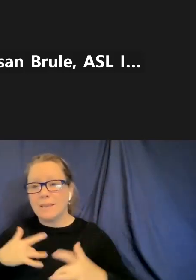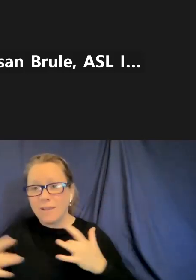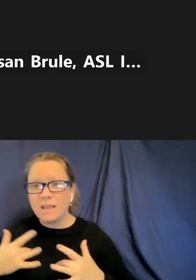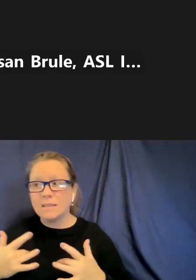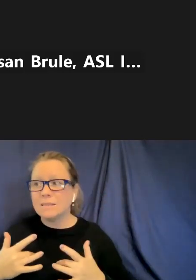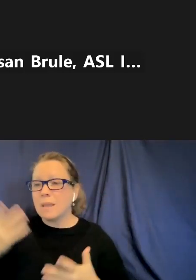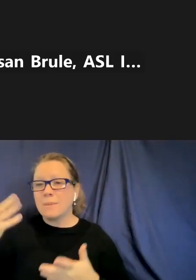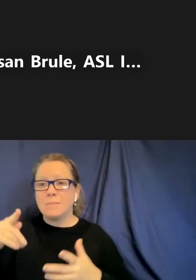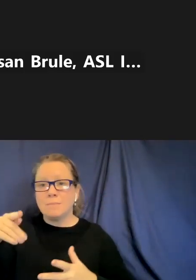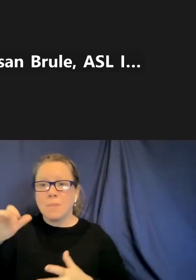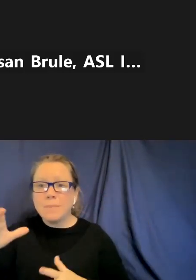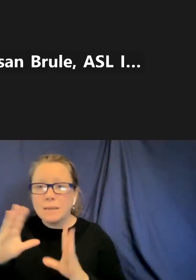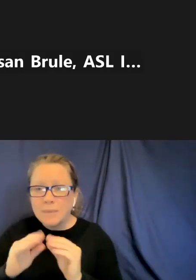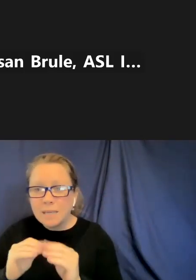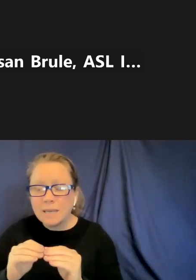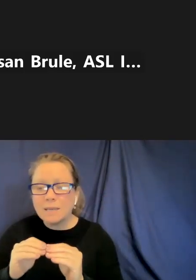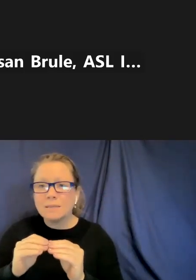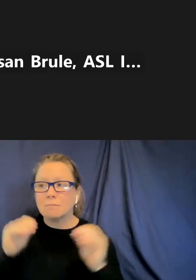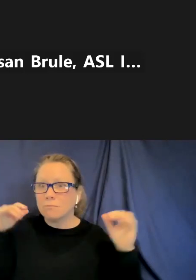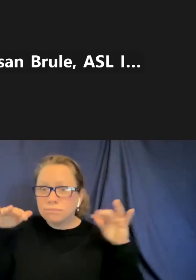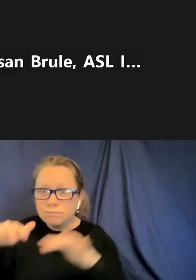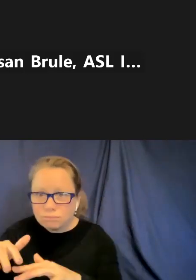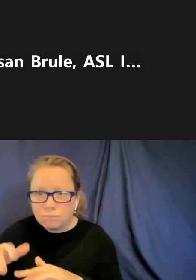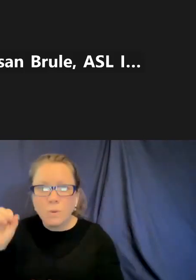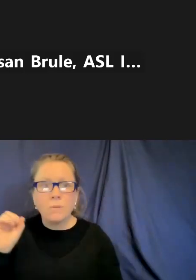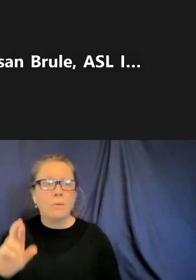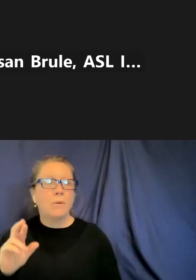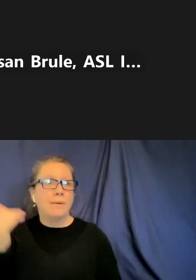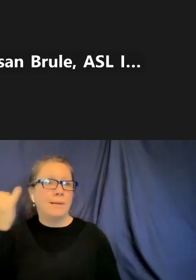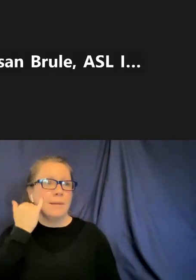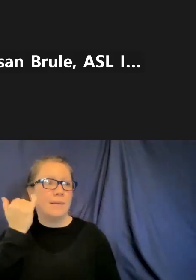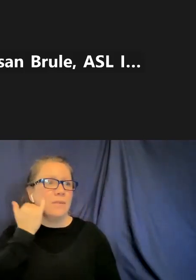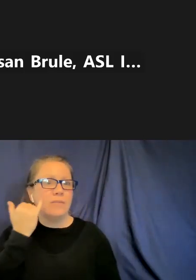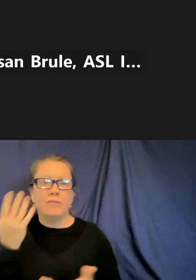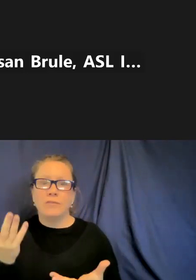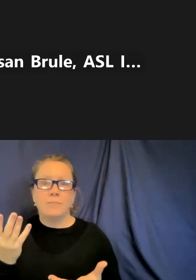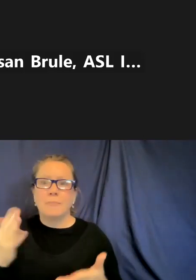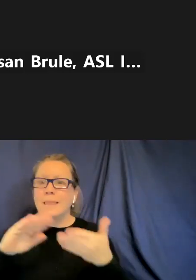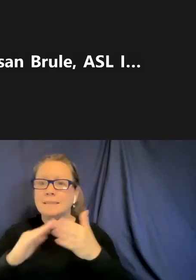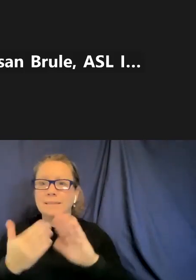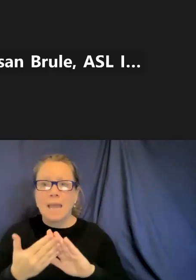or, you know, town meeting is a big one.